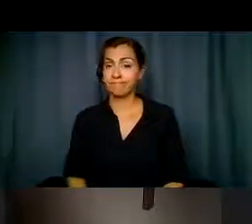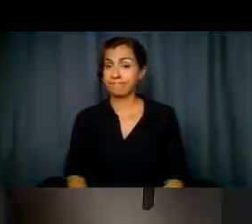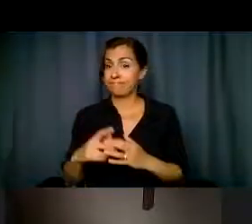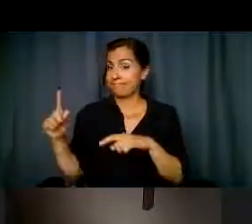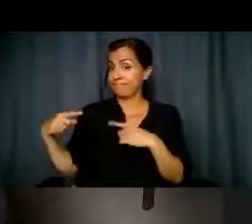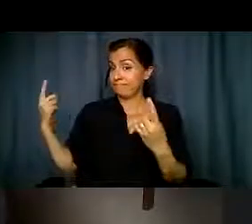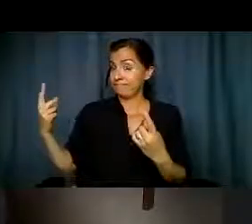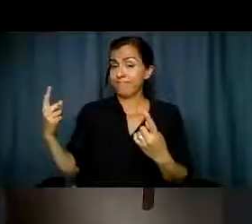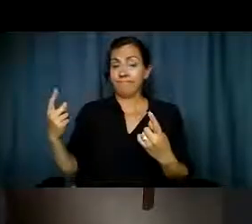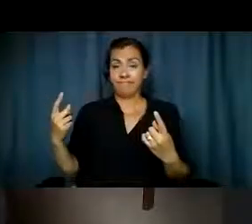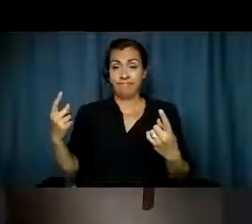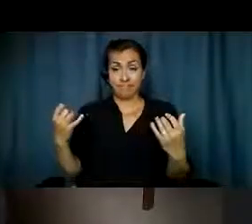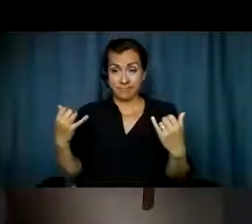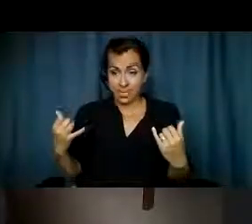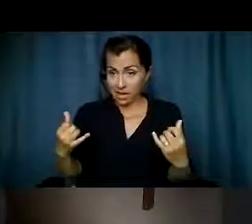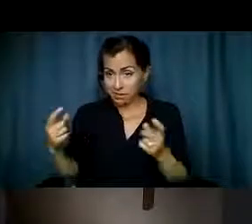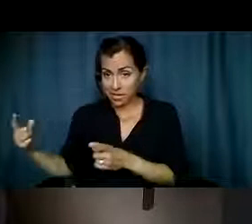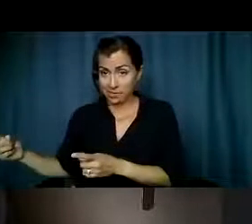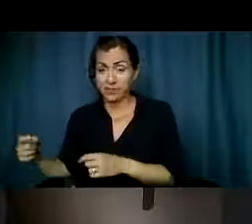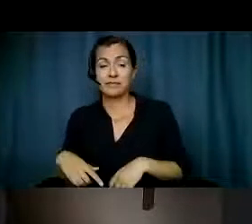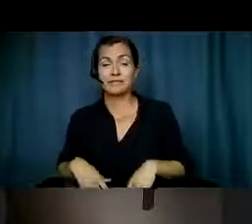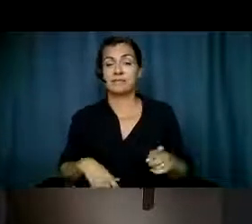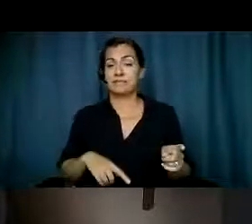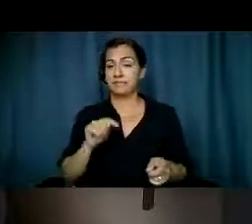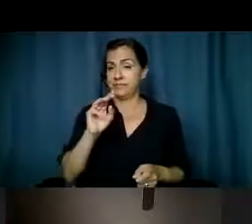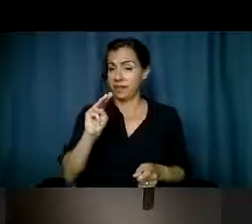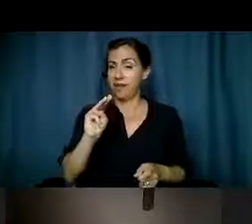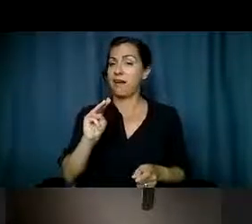the lowest access to voting at only seven percent of people with